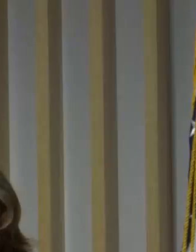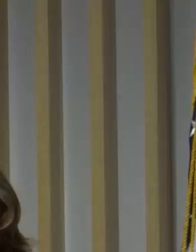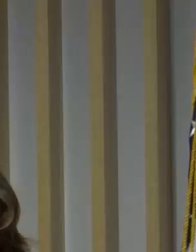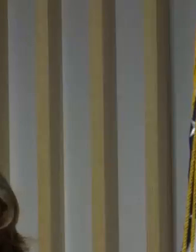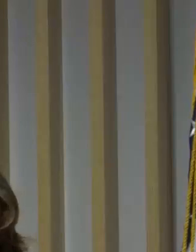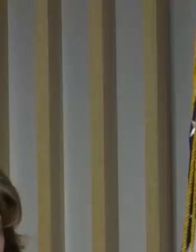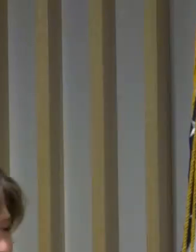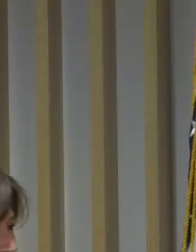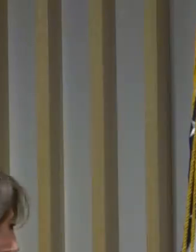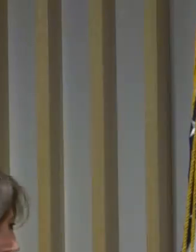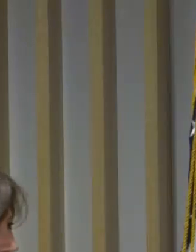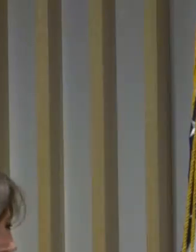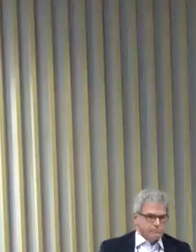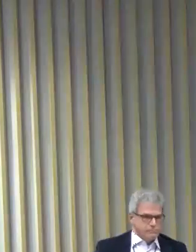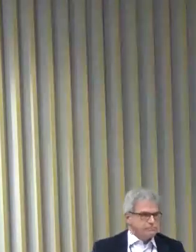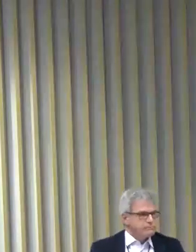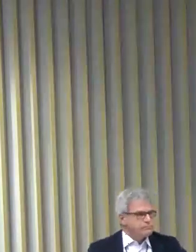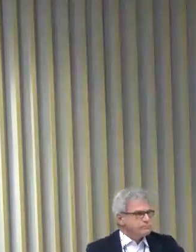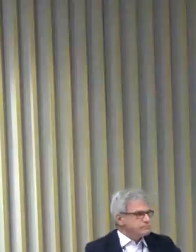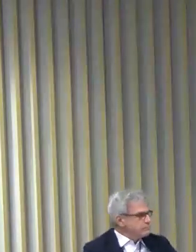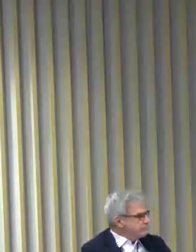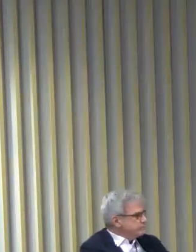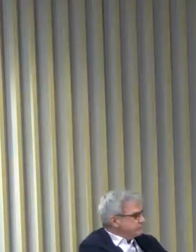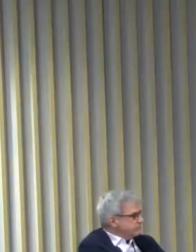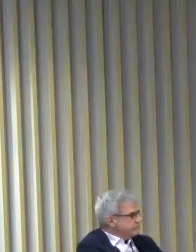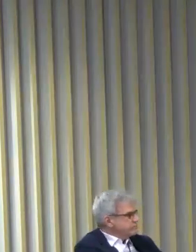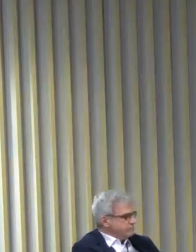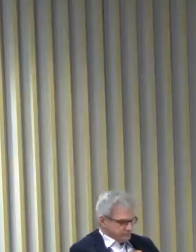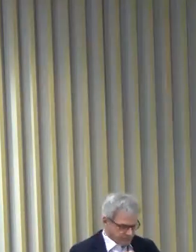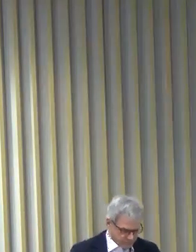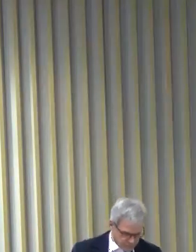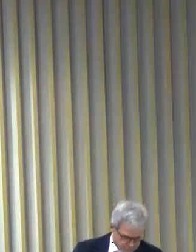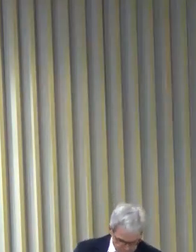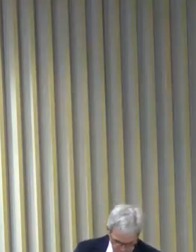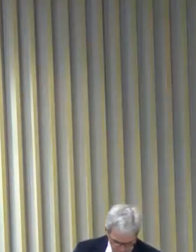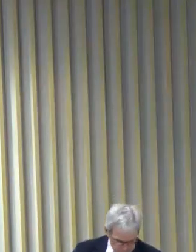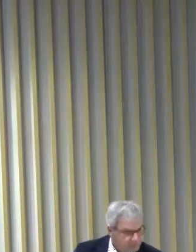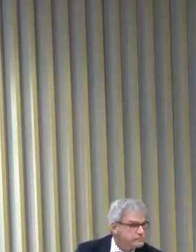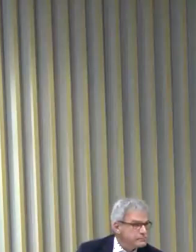HI.